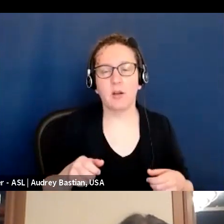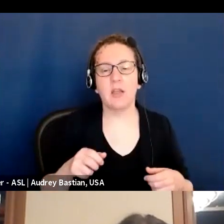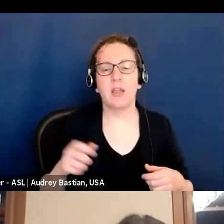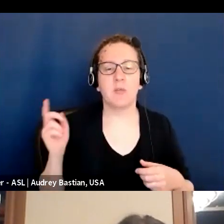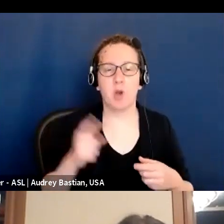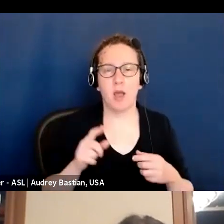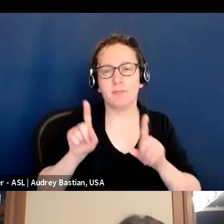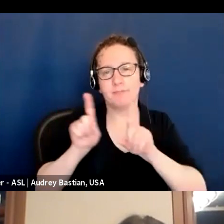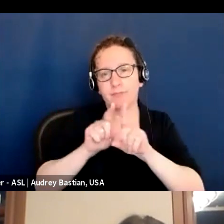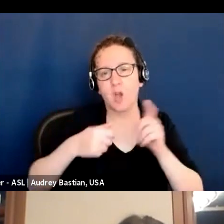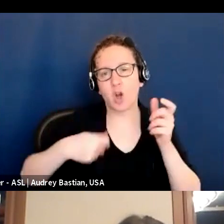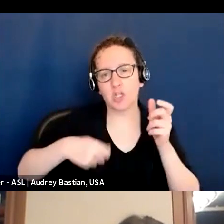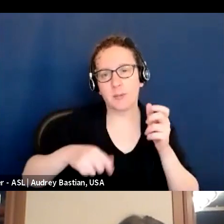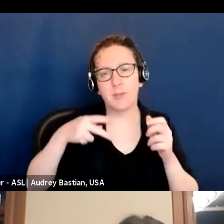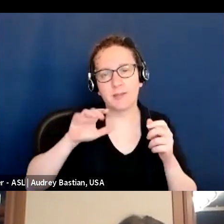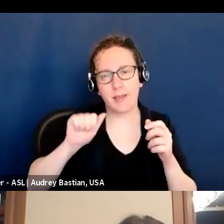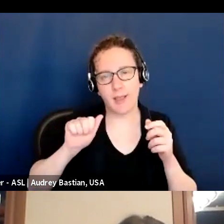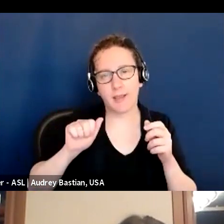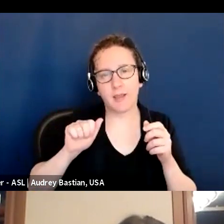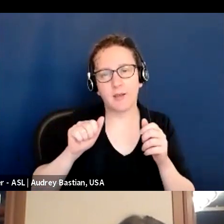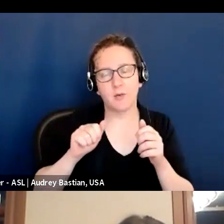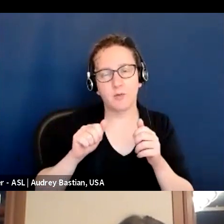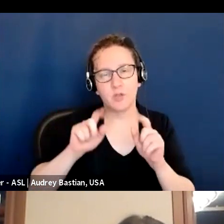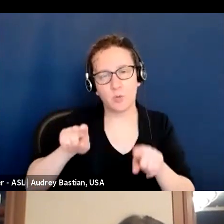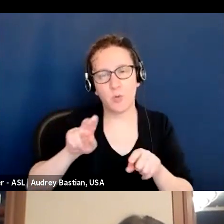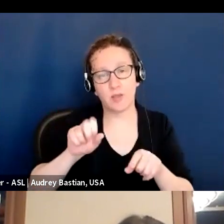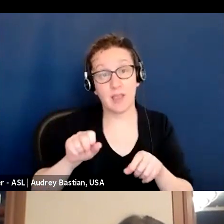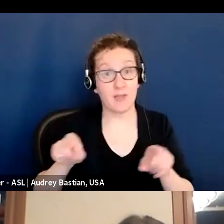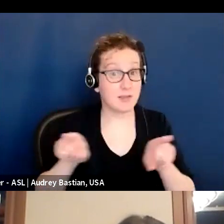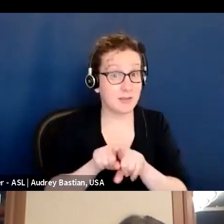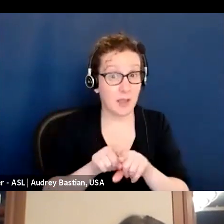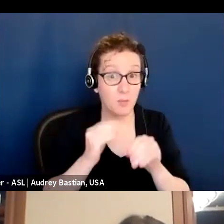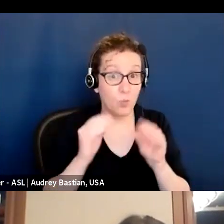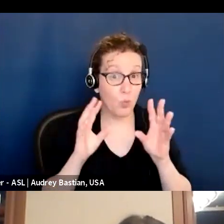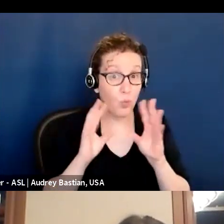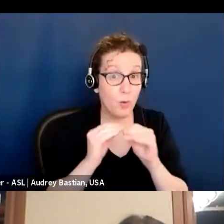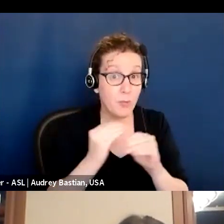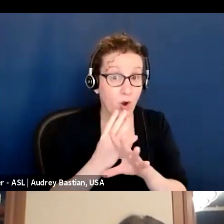And on the same webinar we interviewed a woman who worked with CIEE for a time